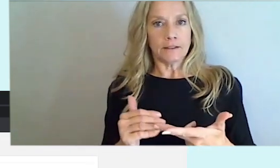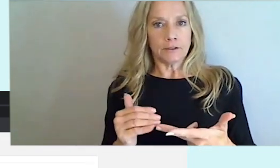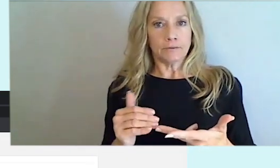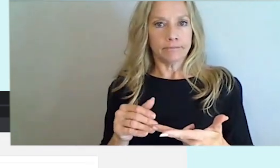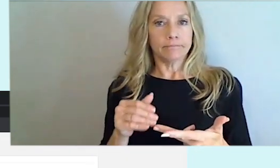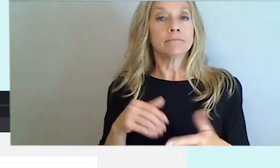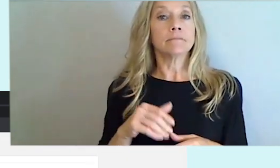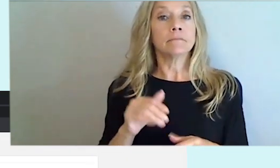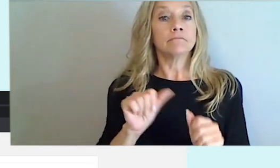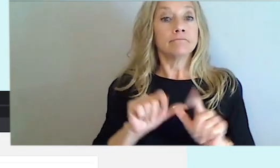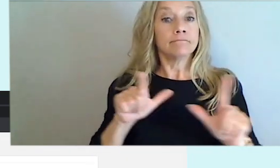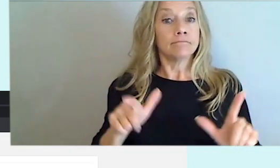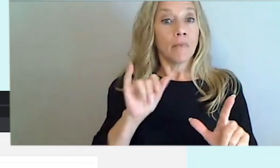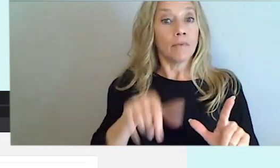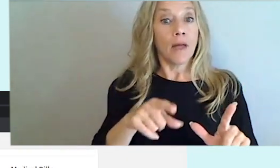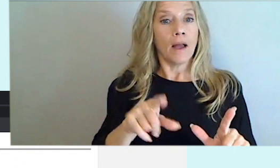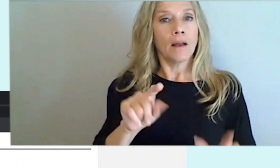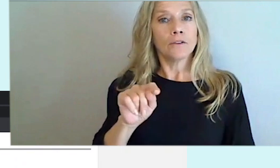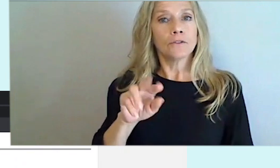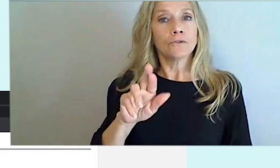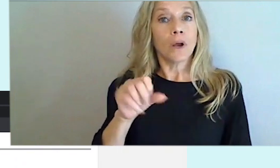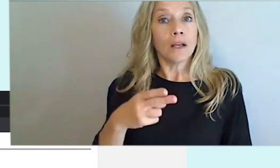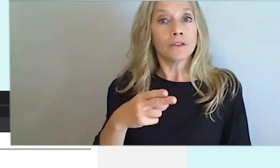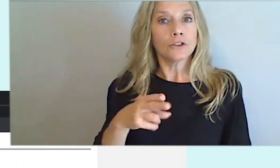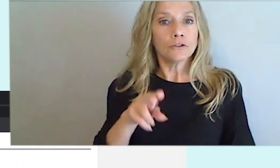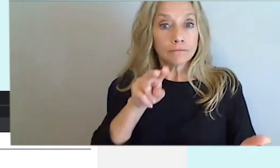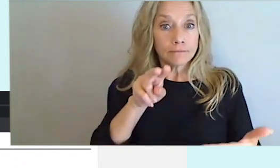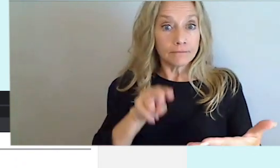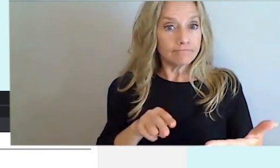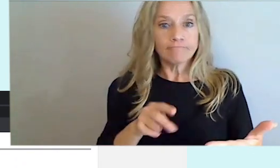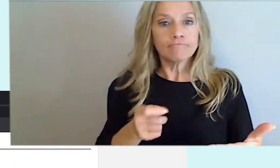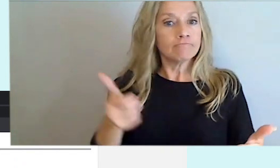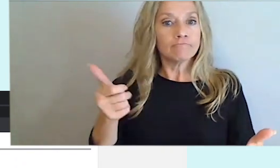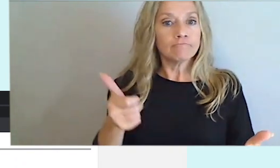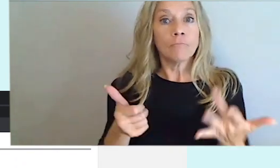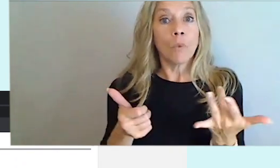The trash record needs to be removed because it is now included in the rent.